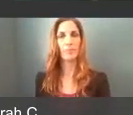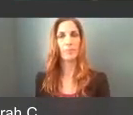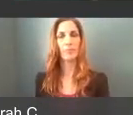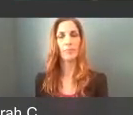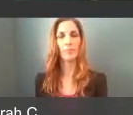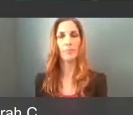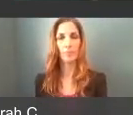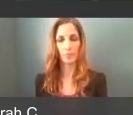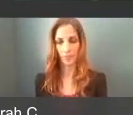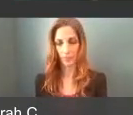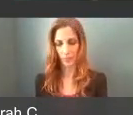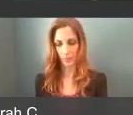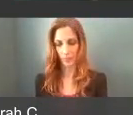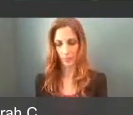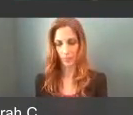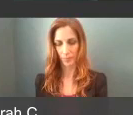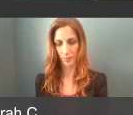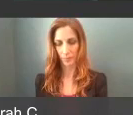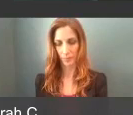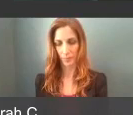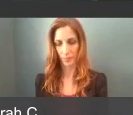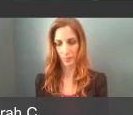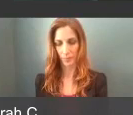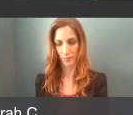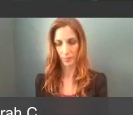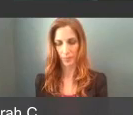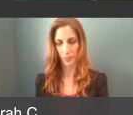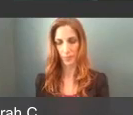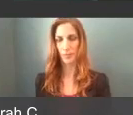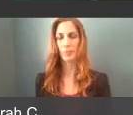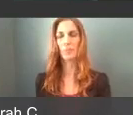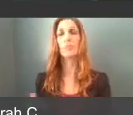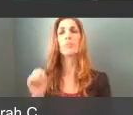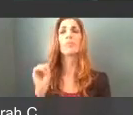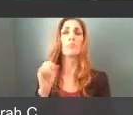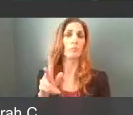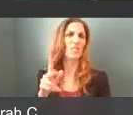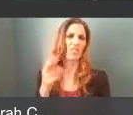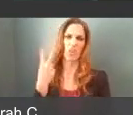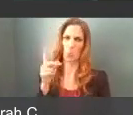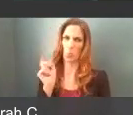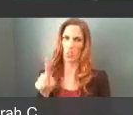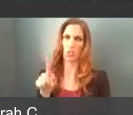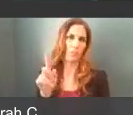[Staff] Okay that's the two questions we had from WFMZ. Thank you. [Commissioner Arkoosh] Thanks Kelly.